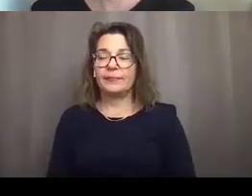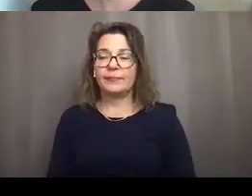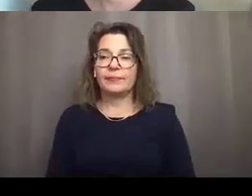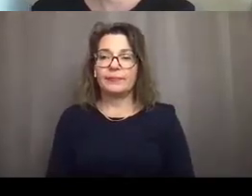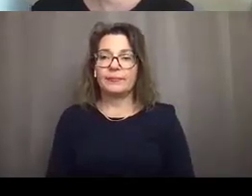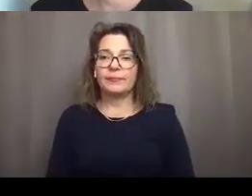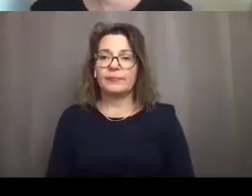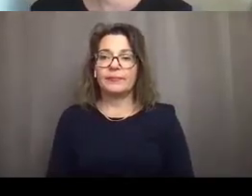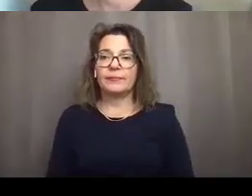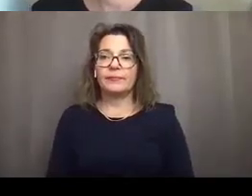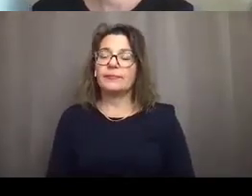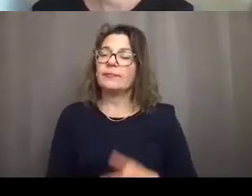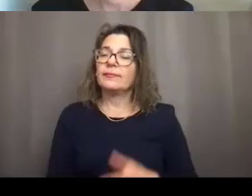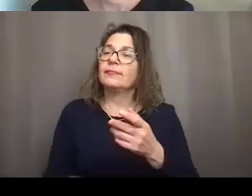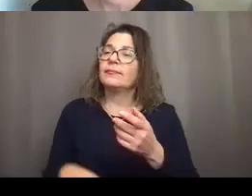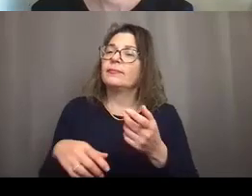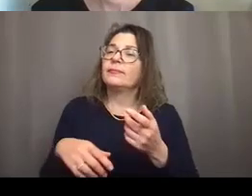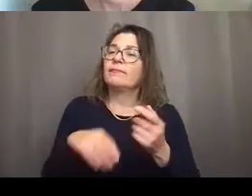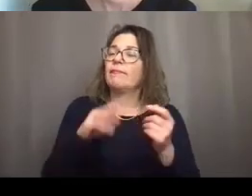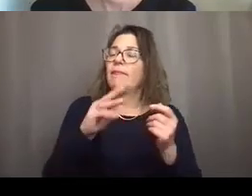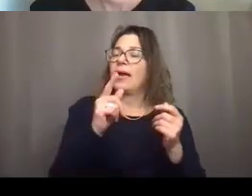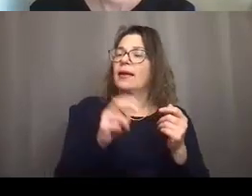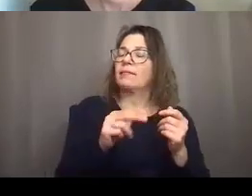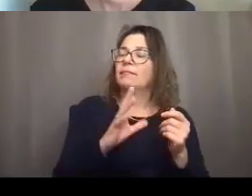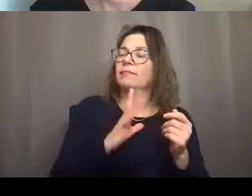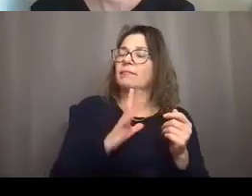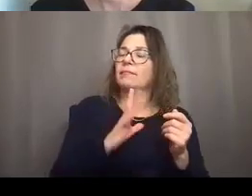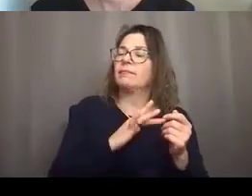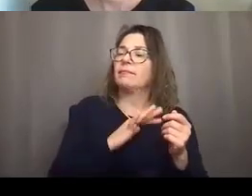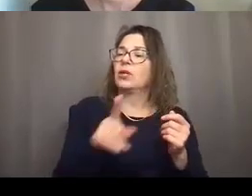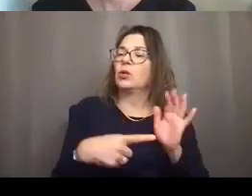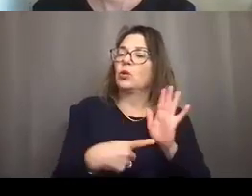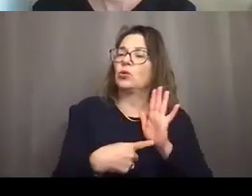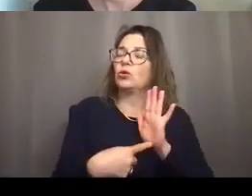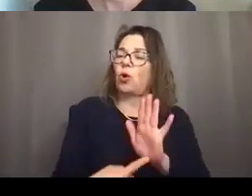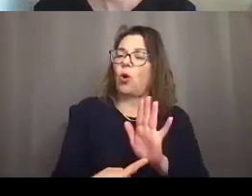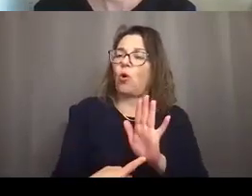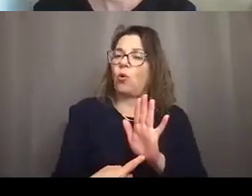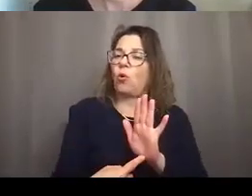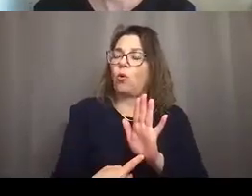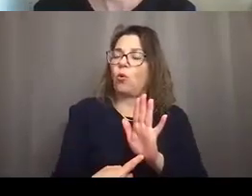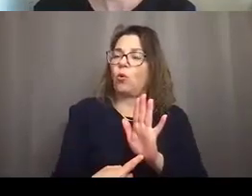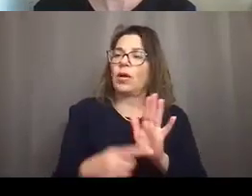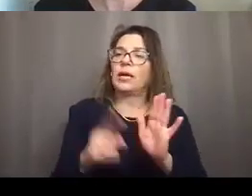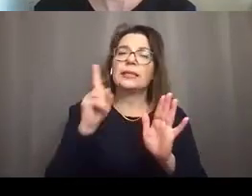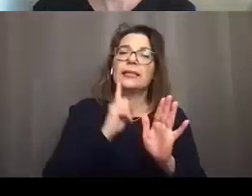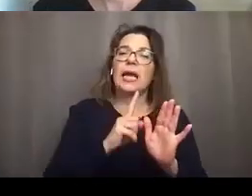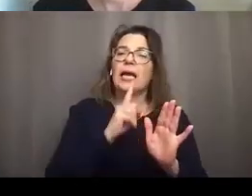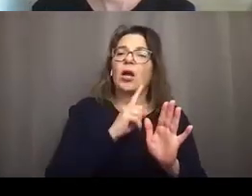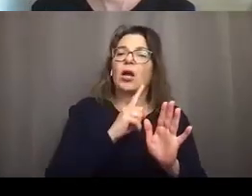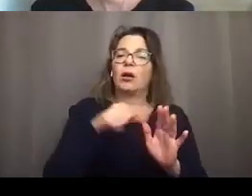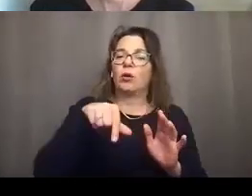Can you talk a little bit about you showed a single query box, that's a very smart box